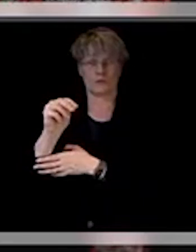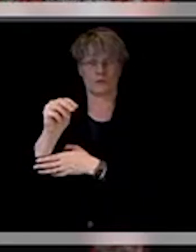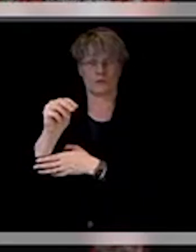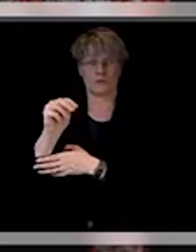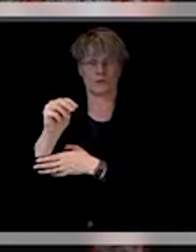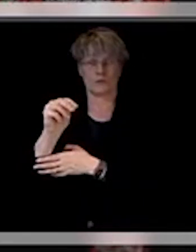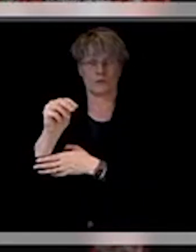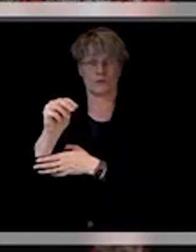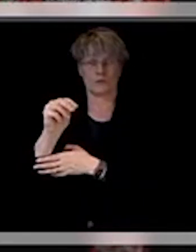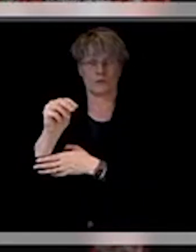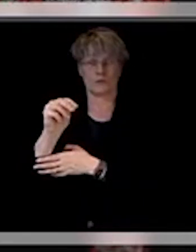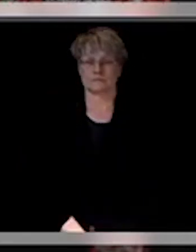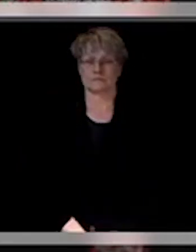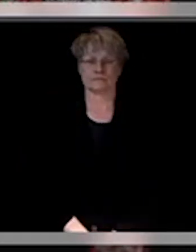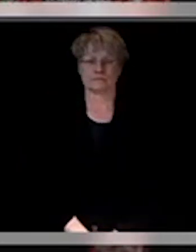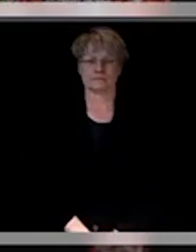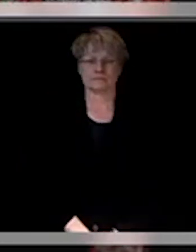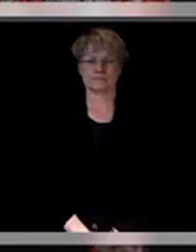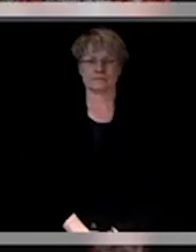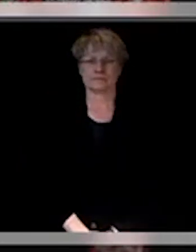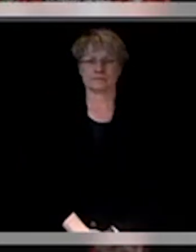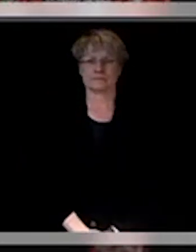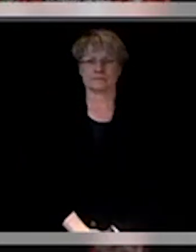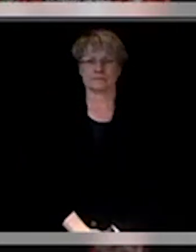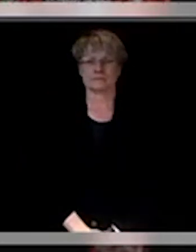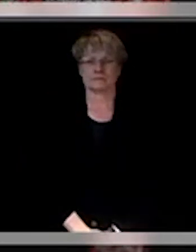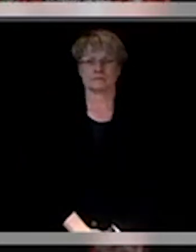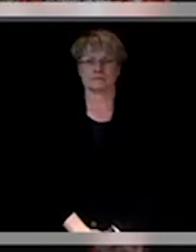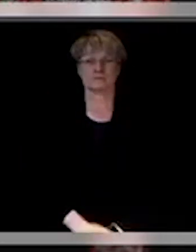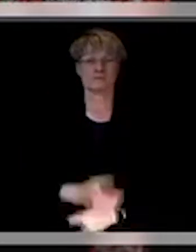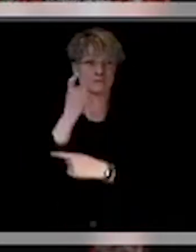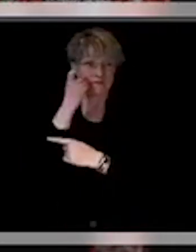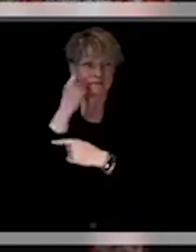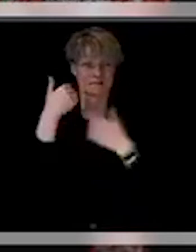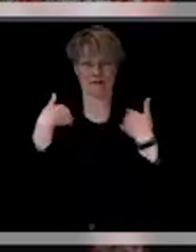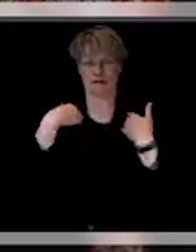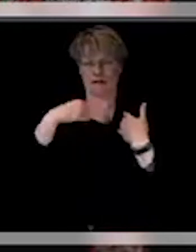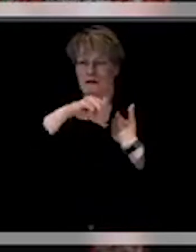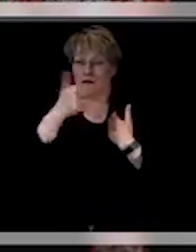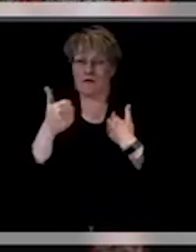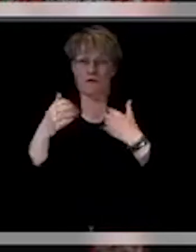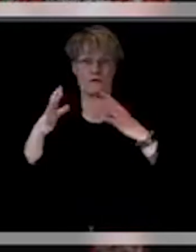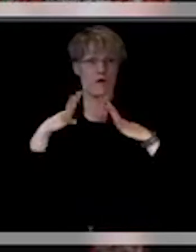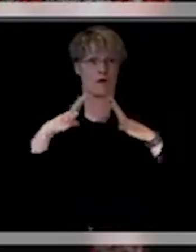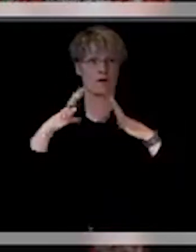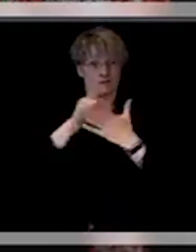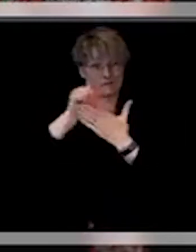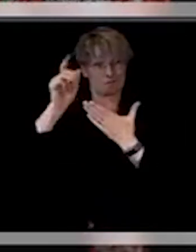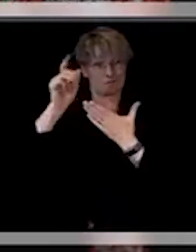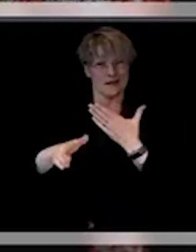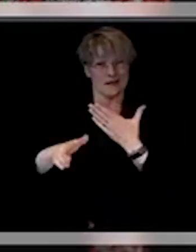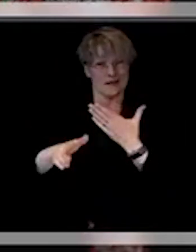talked about this after other holiday weekends and haven't really seen a big spike and so